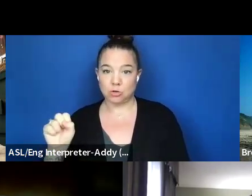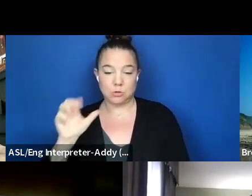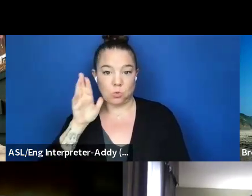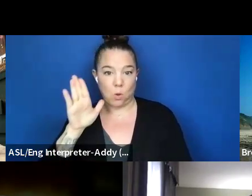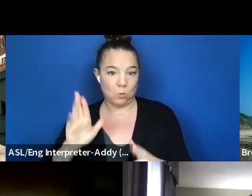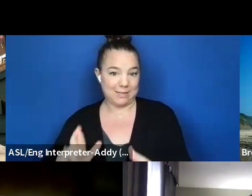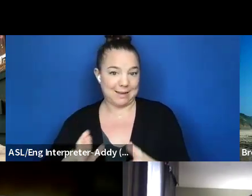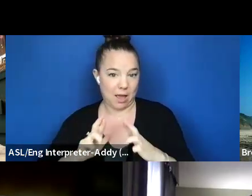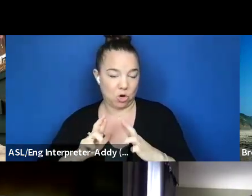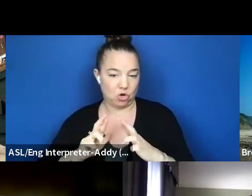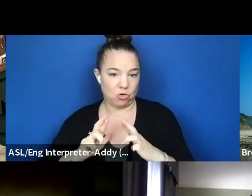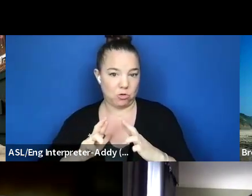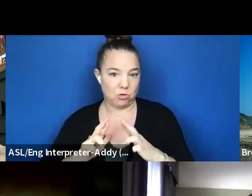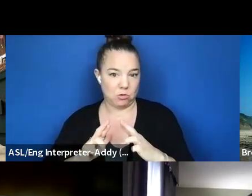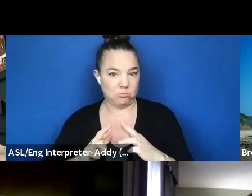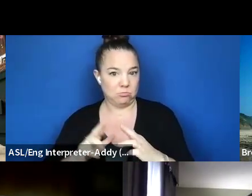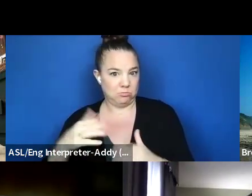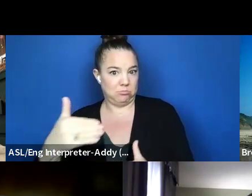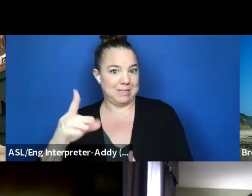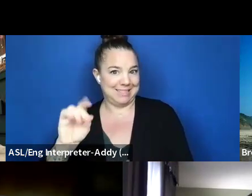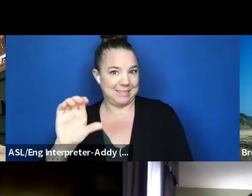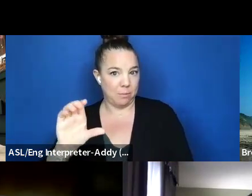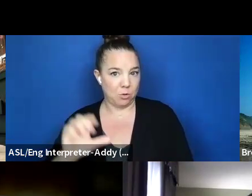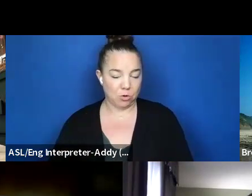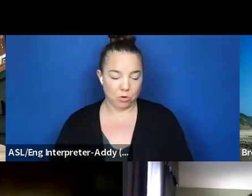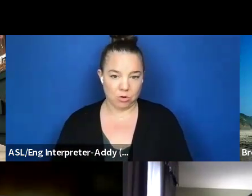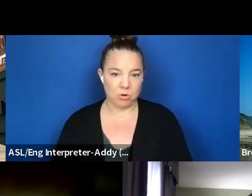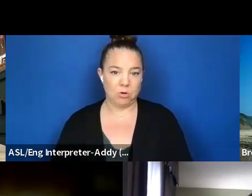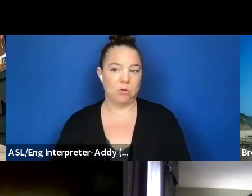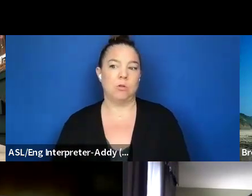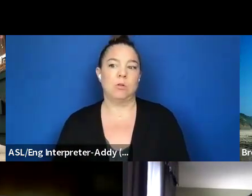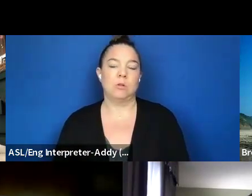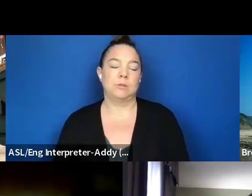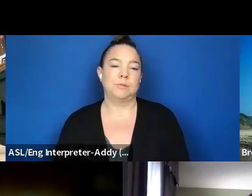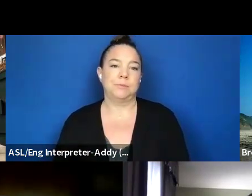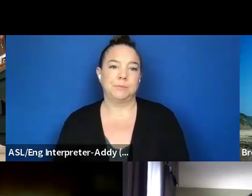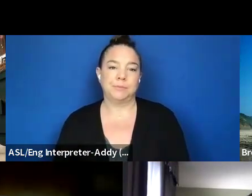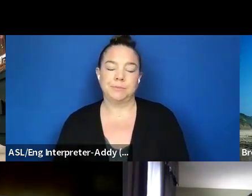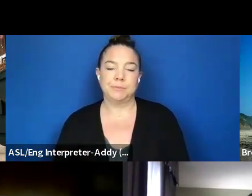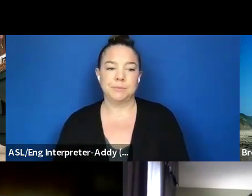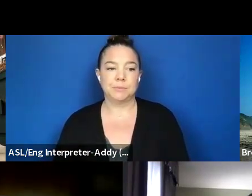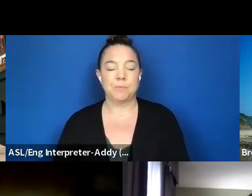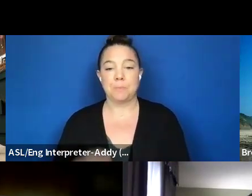Adeleigh Belyeu: at the end of December. Adeleigh Belyeu: So. Adeleigh Belyeu: and she got in.